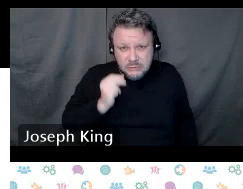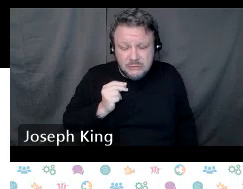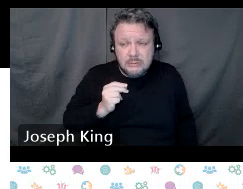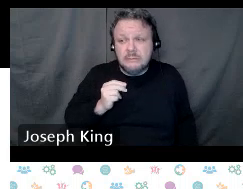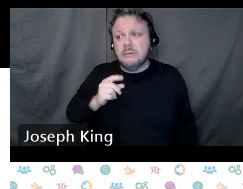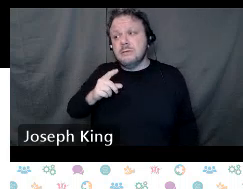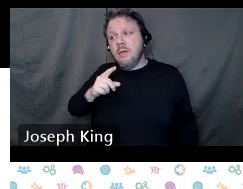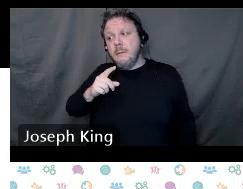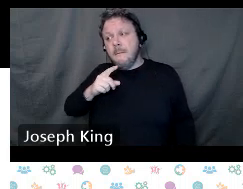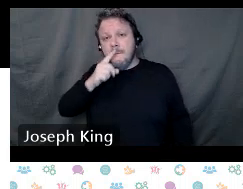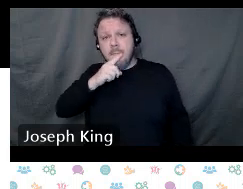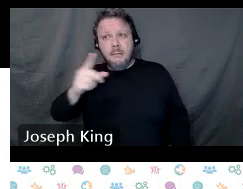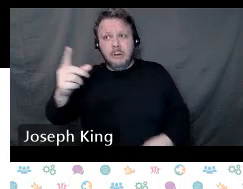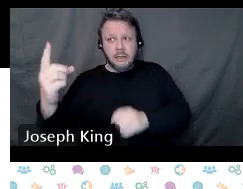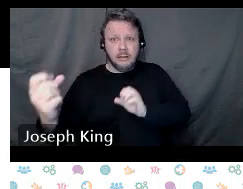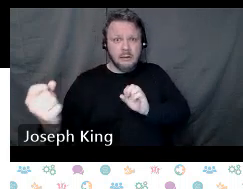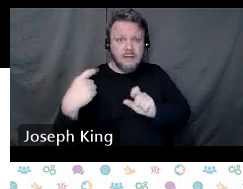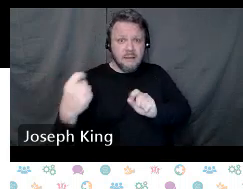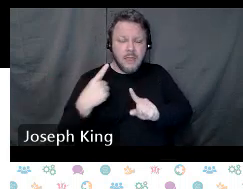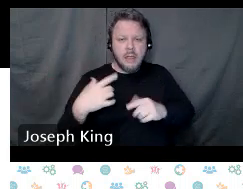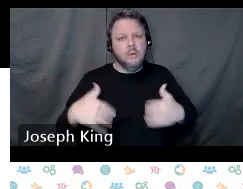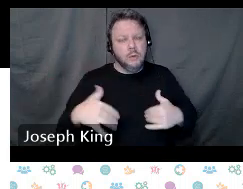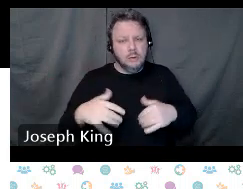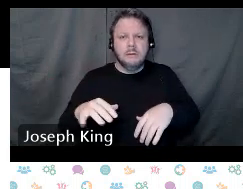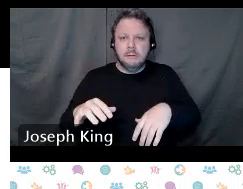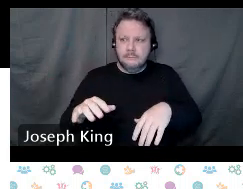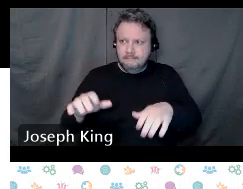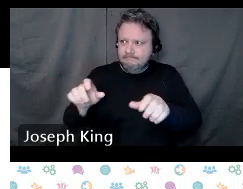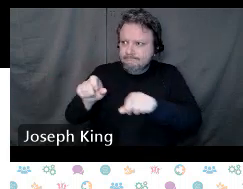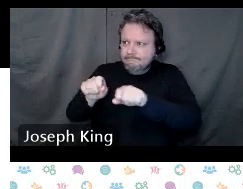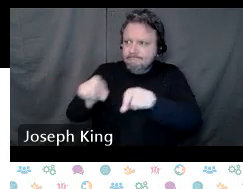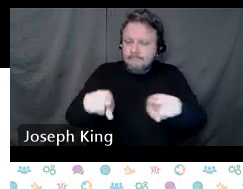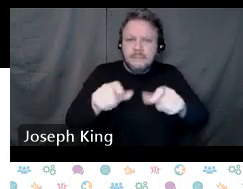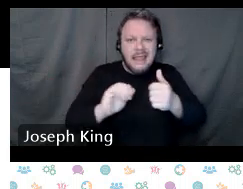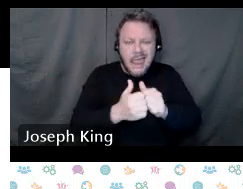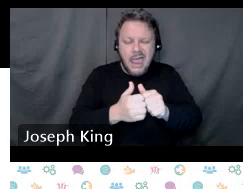So public import was input, rather was actively solicited through